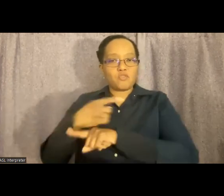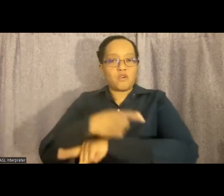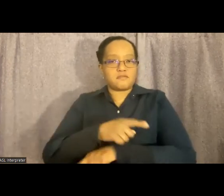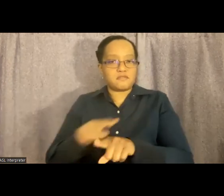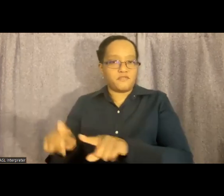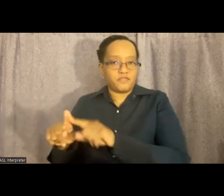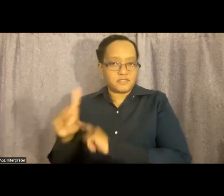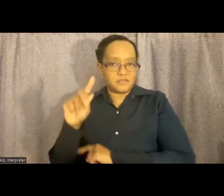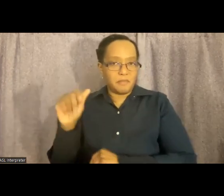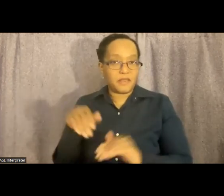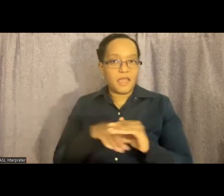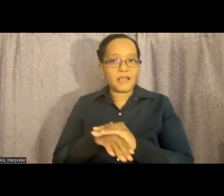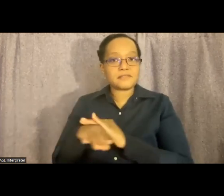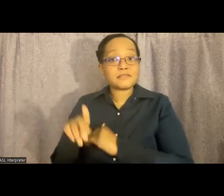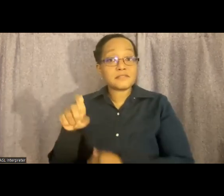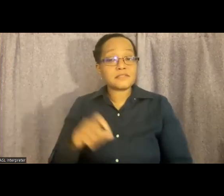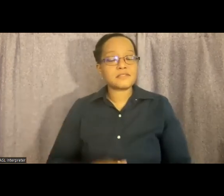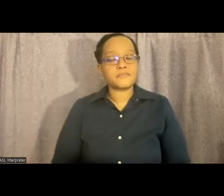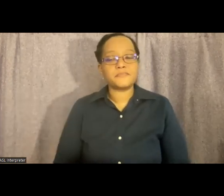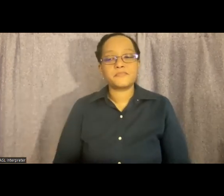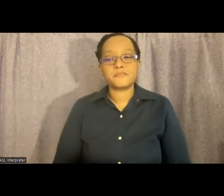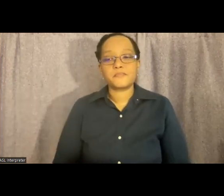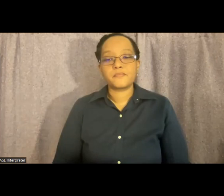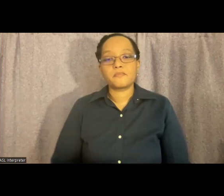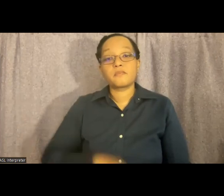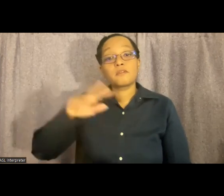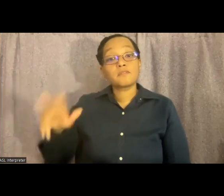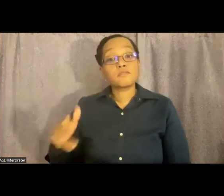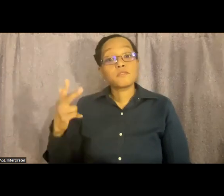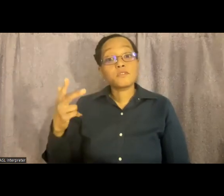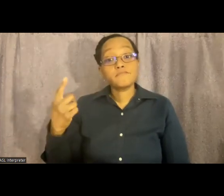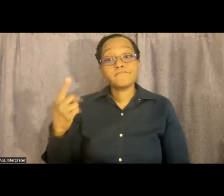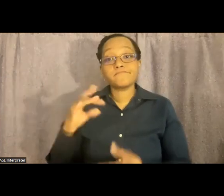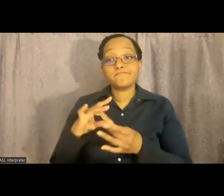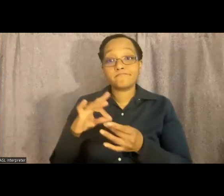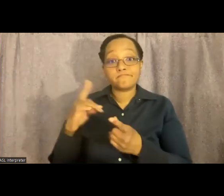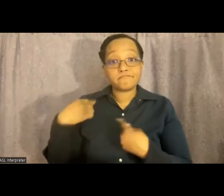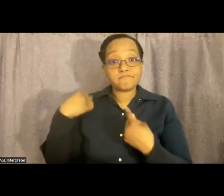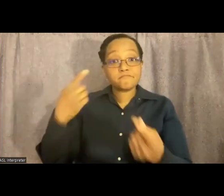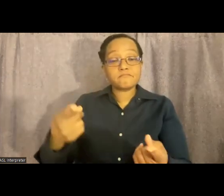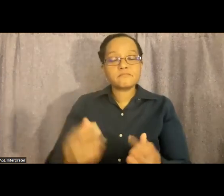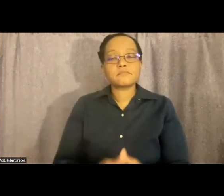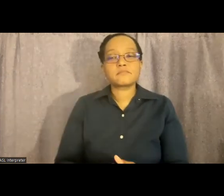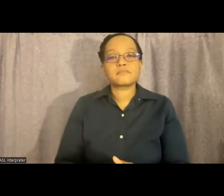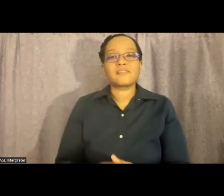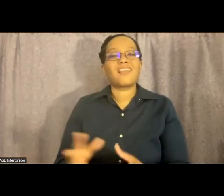. Then the third the think has been touched on all throughout this is that inclusivity.